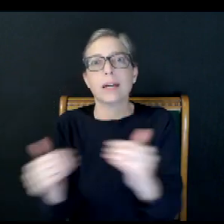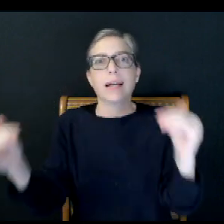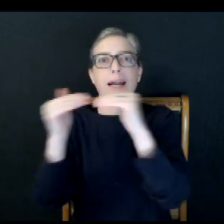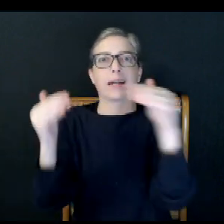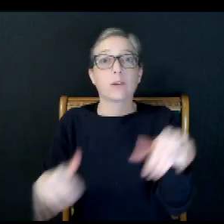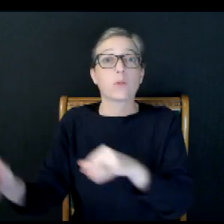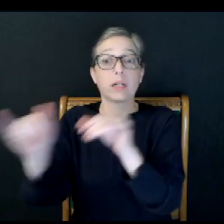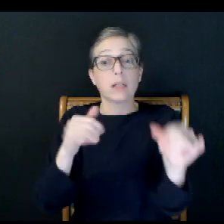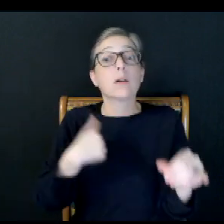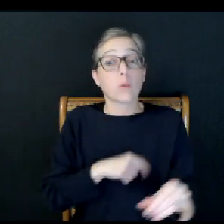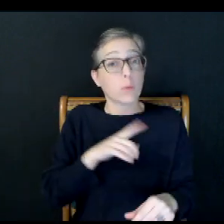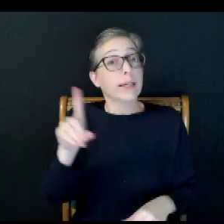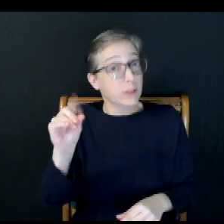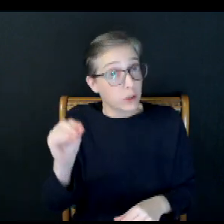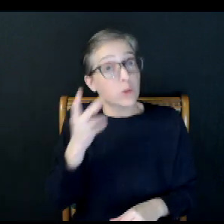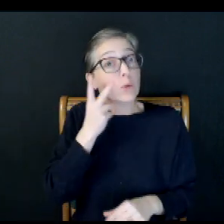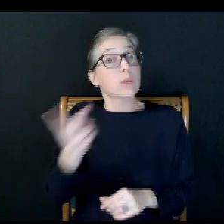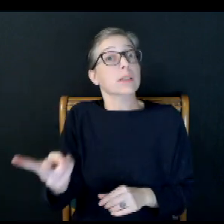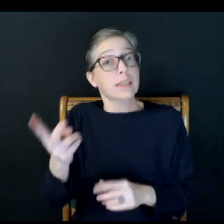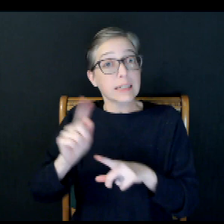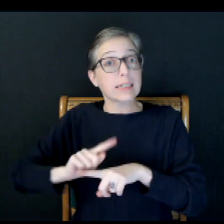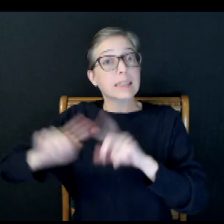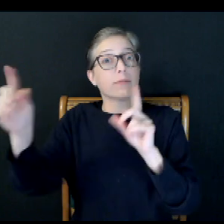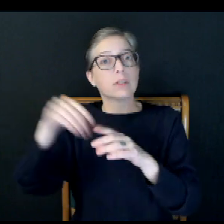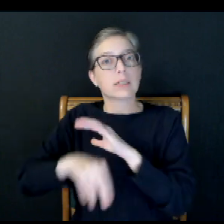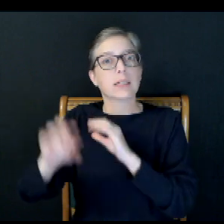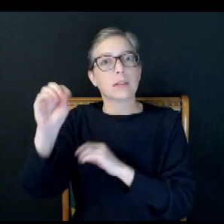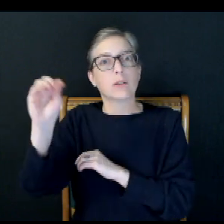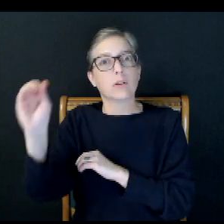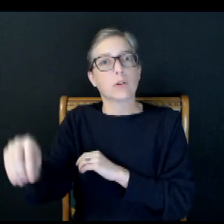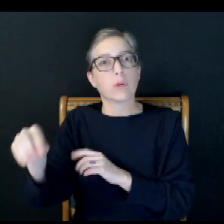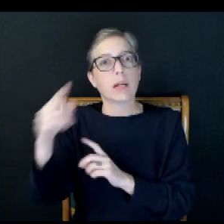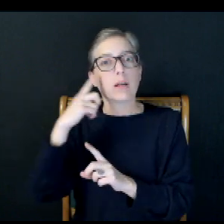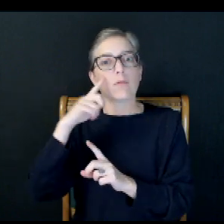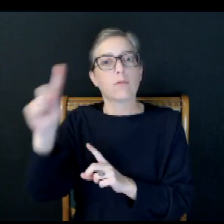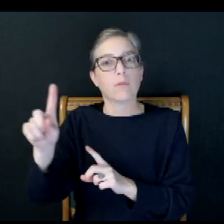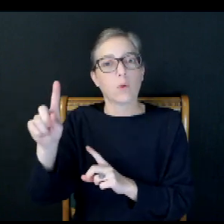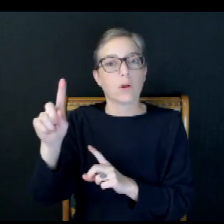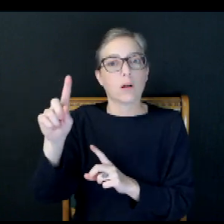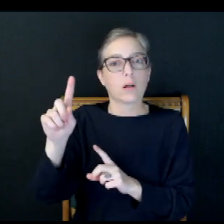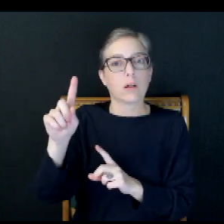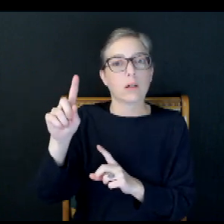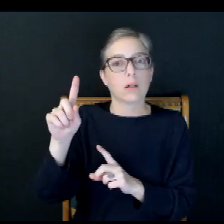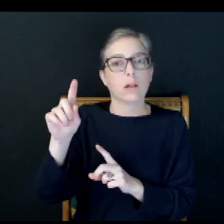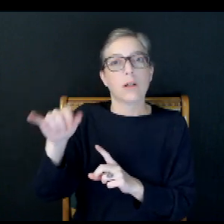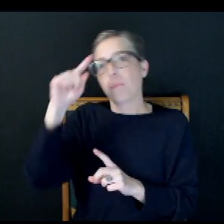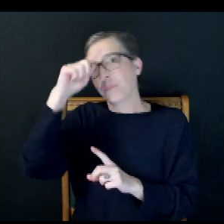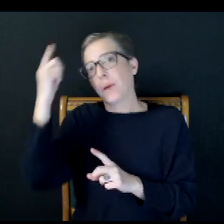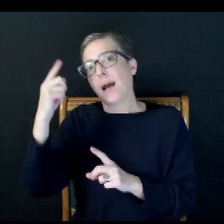service utilization and authorization by race ethnicity, in particular, our black and Hispanic Latino members.